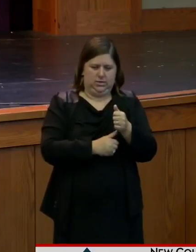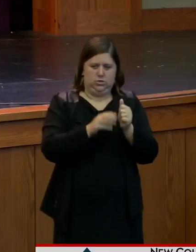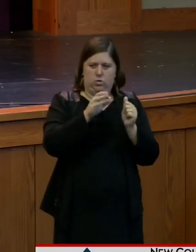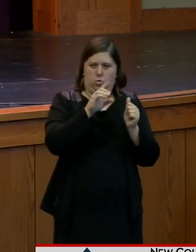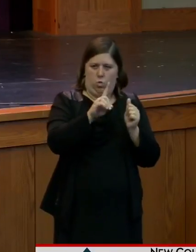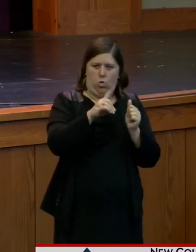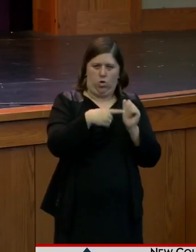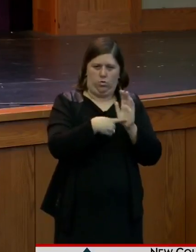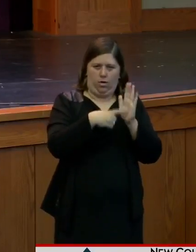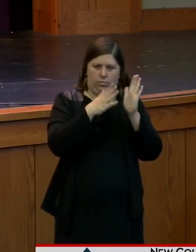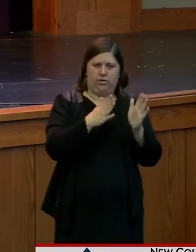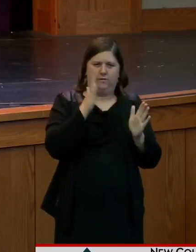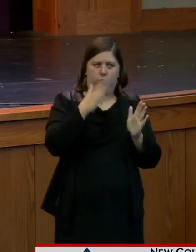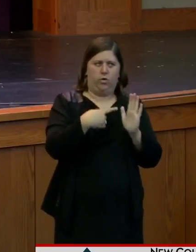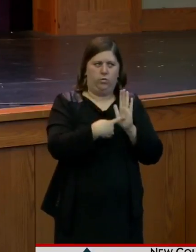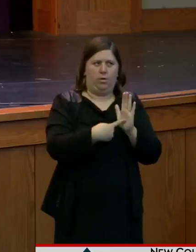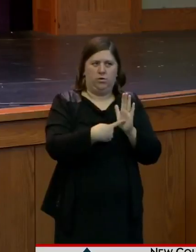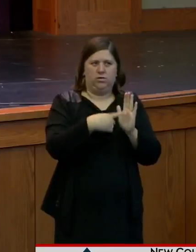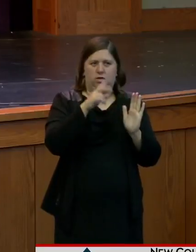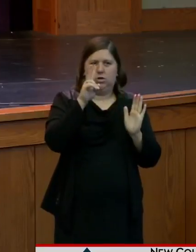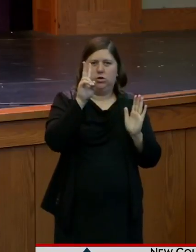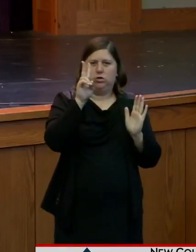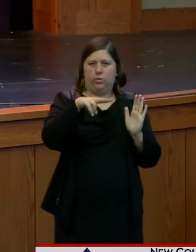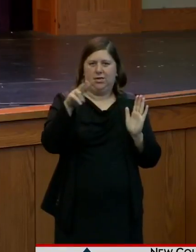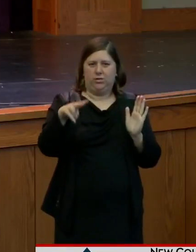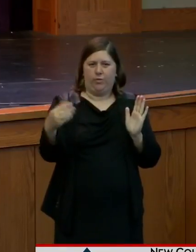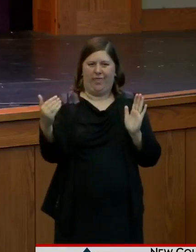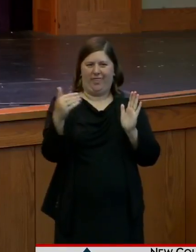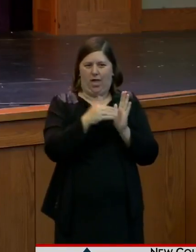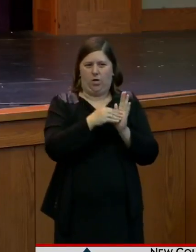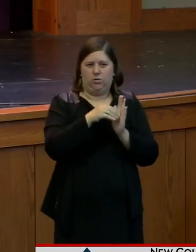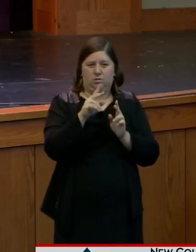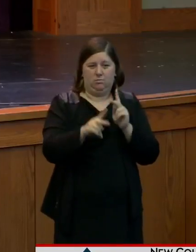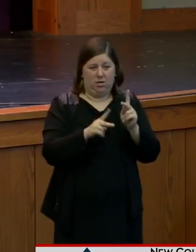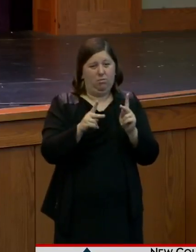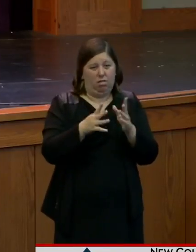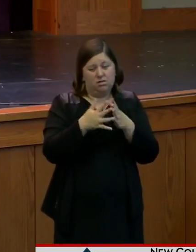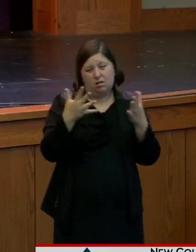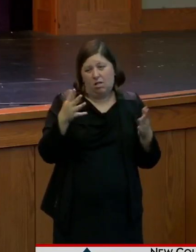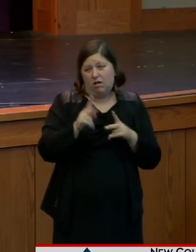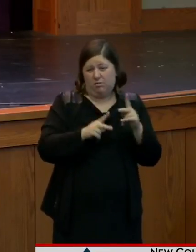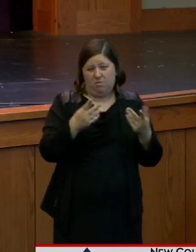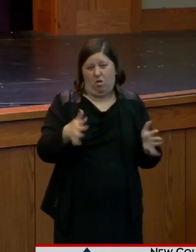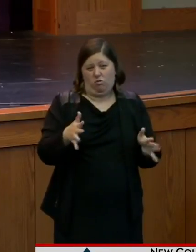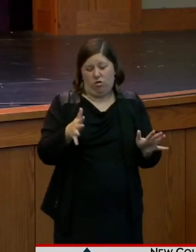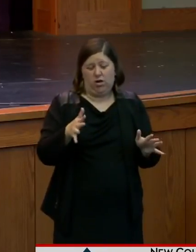REPRESENTATIVE WOULD REPRESENT 22,000 PEOPLE WHICH IS A LOT OF PEOPLE ALREADY.